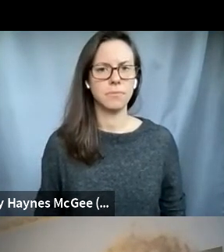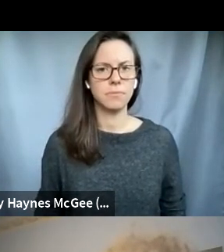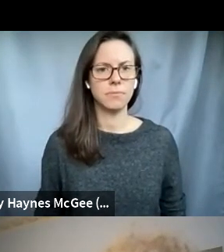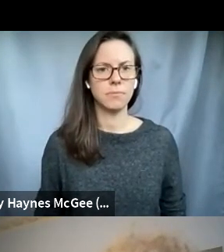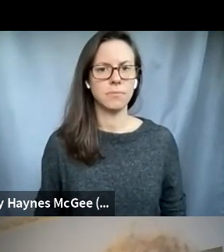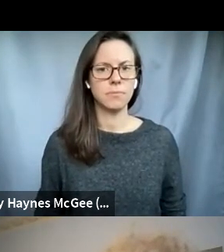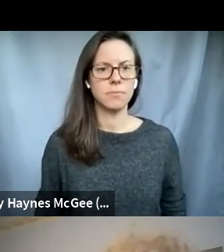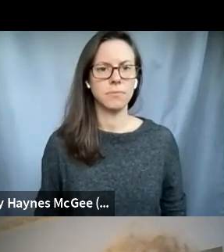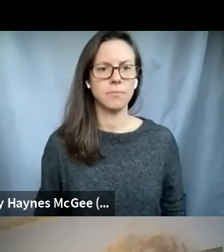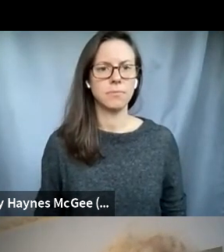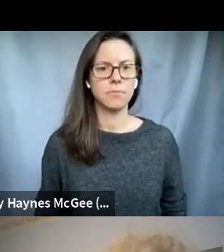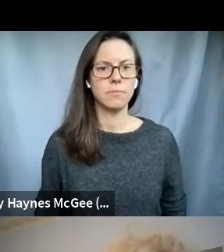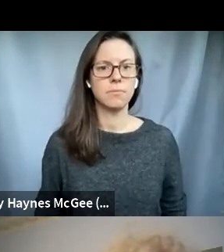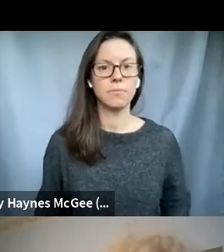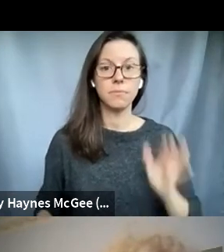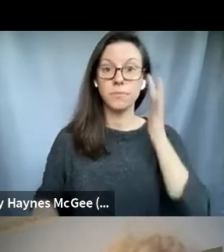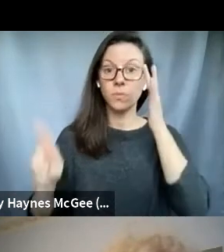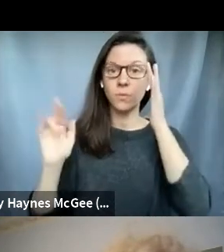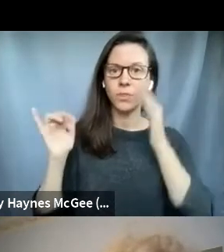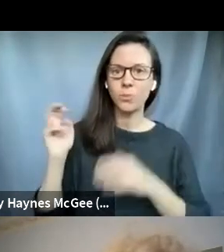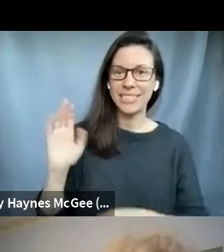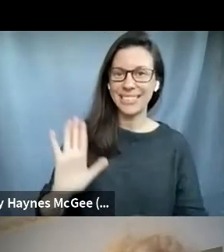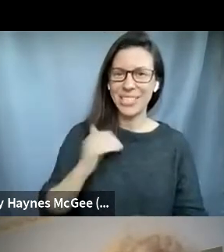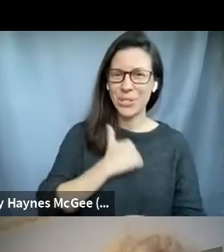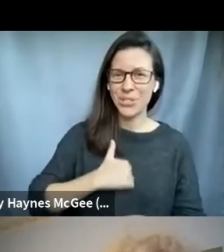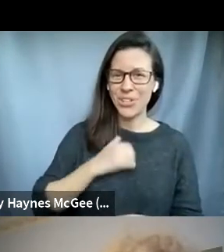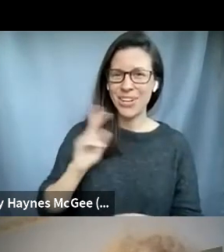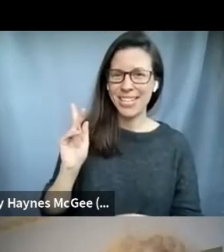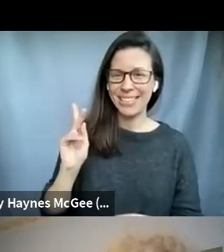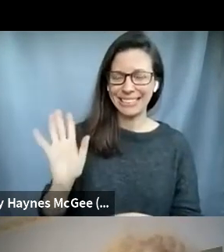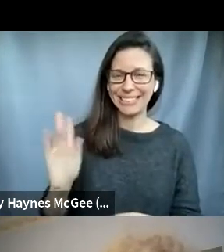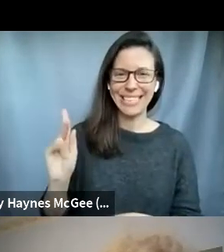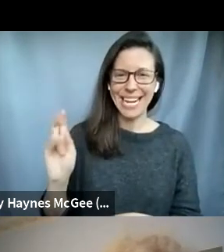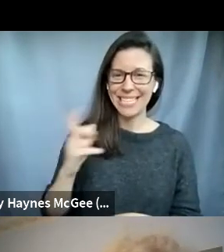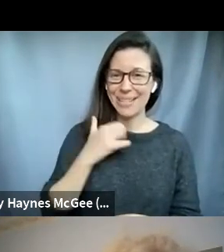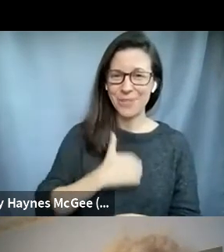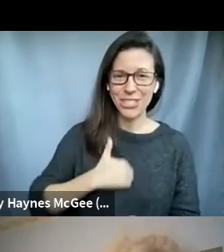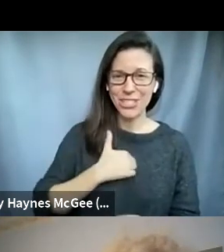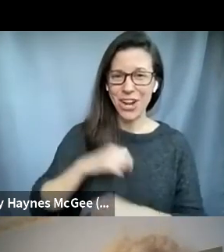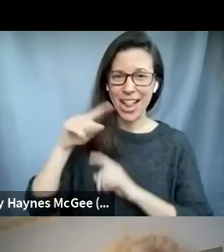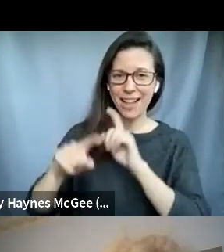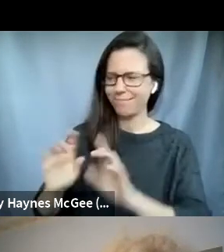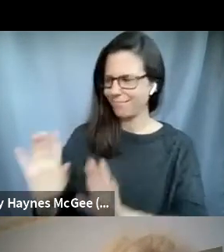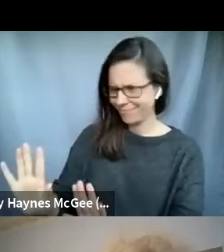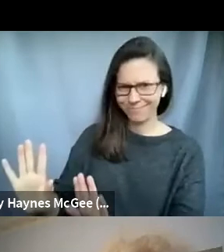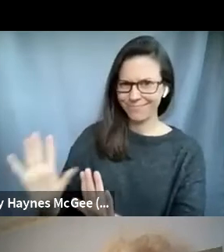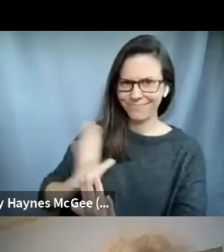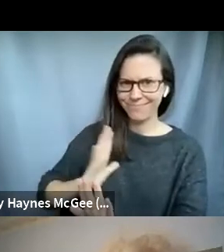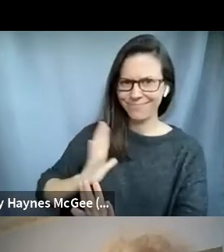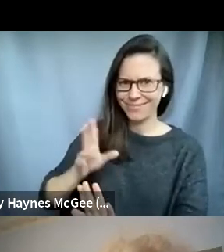Katie says, I apologize, you don't need to apologize, the whole point for this is for everyone to ask as many questions as they want as many times if this was asked earlier,